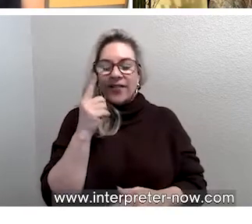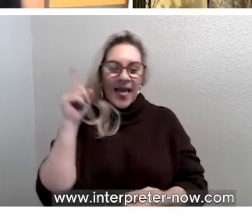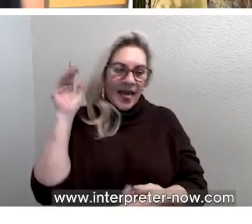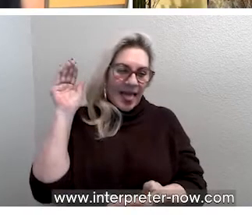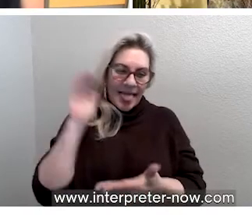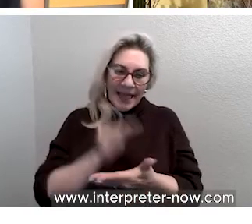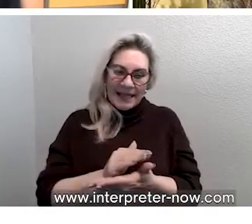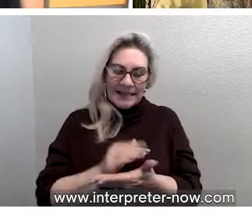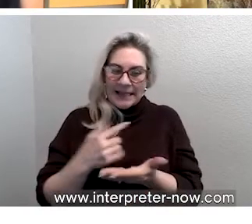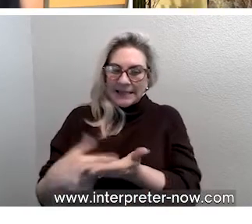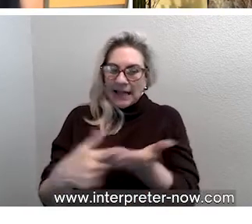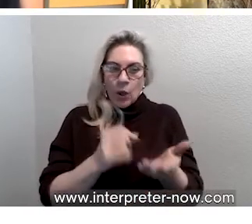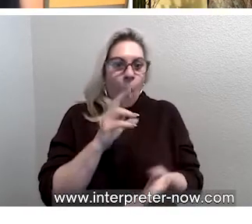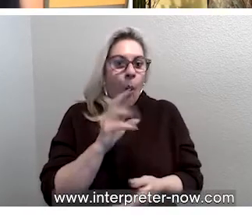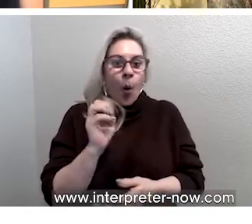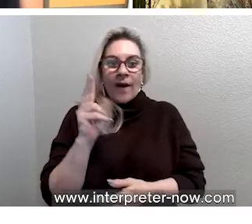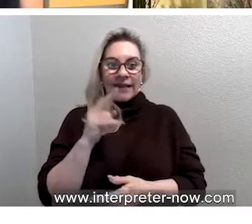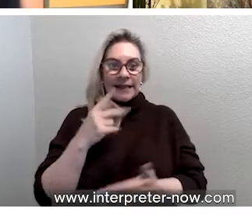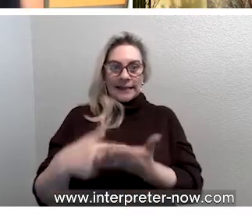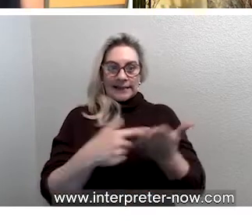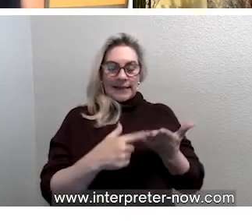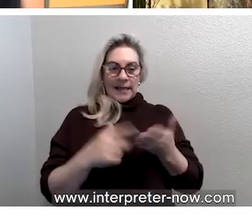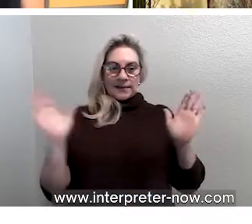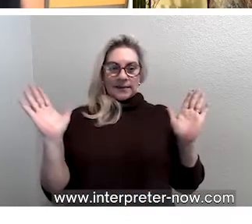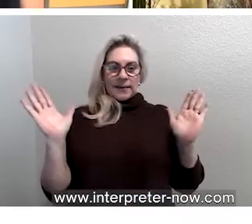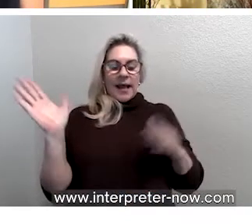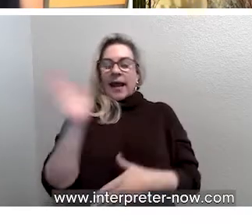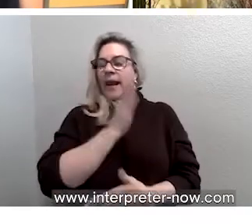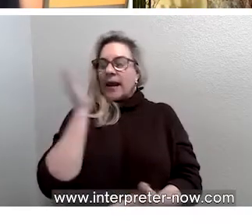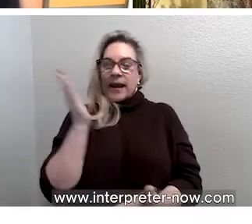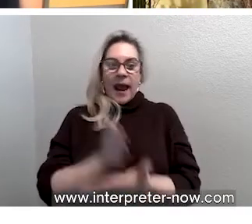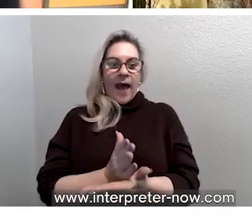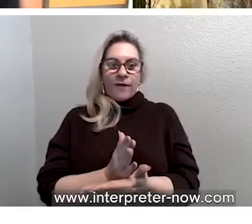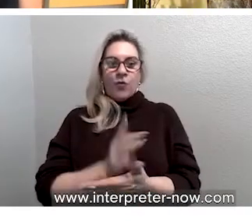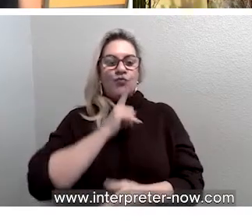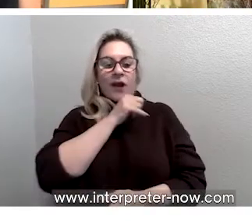even mentioned in passing, right, never sent her, got no never, but not even mentioned